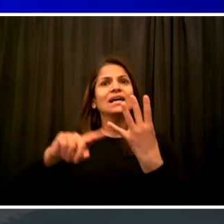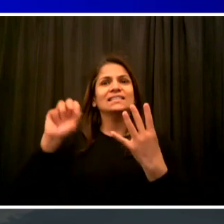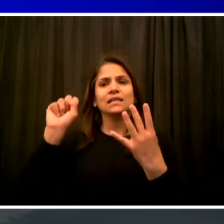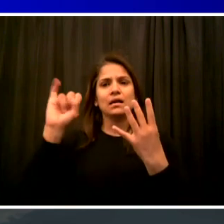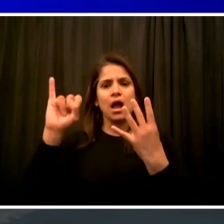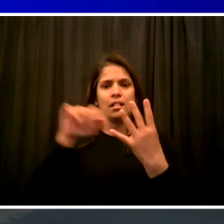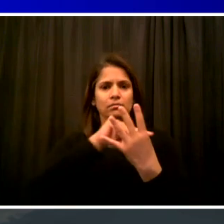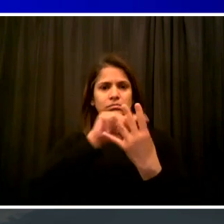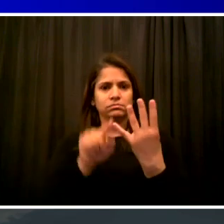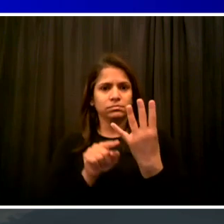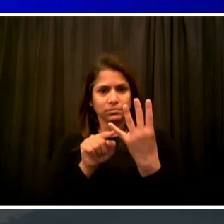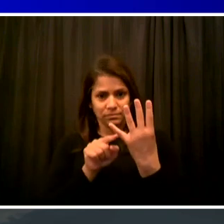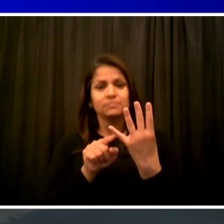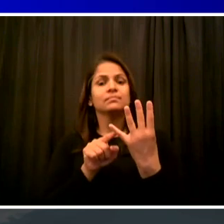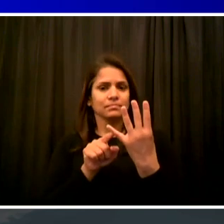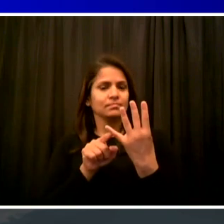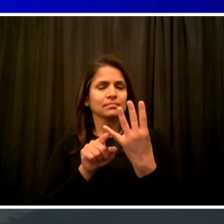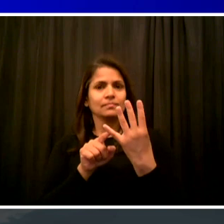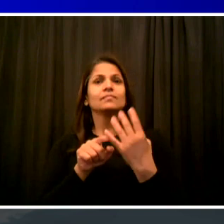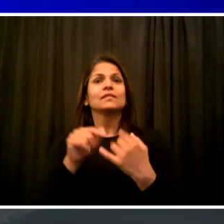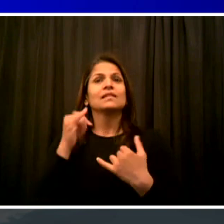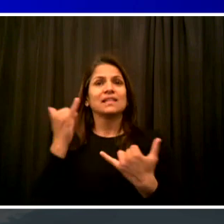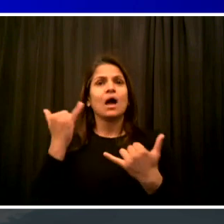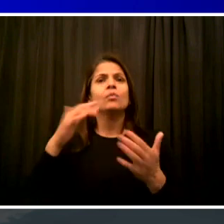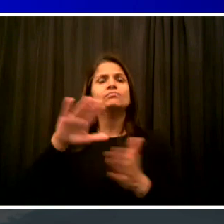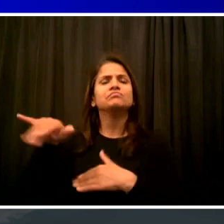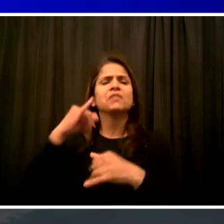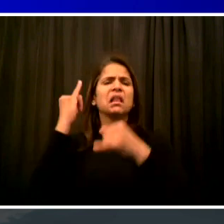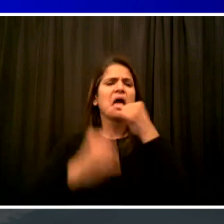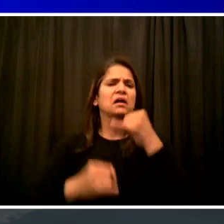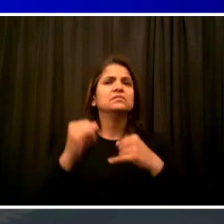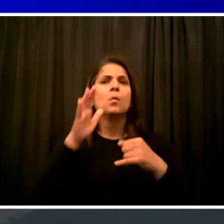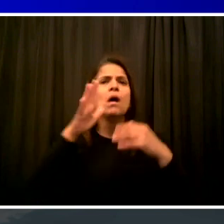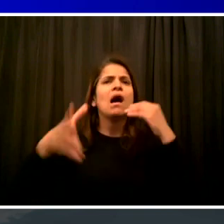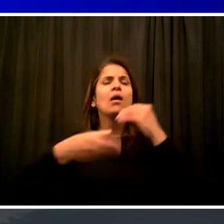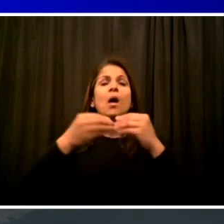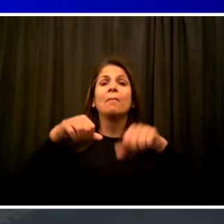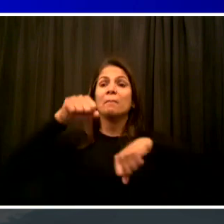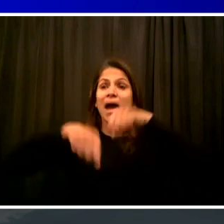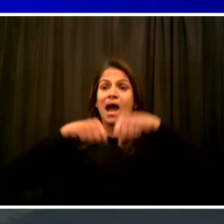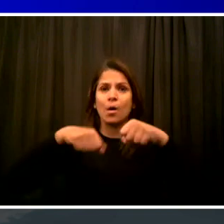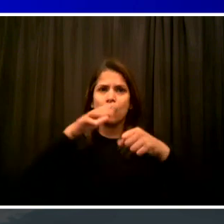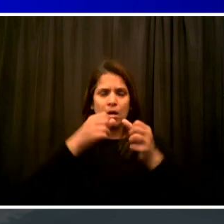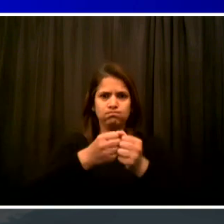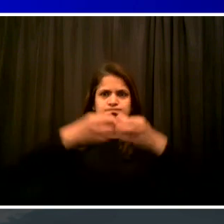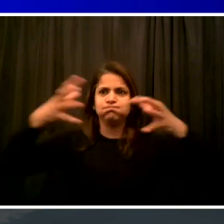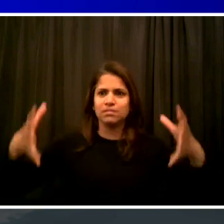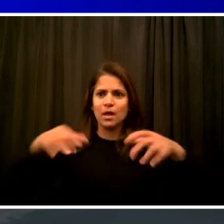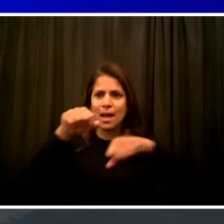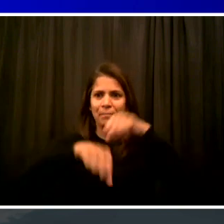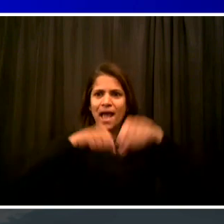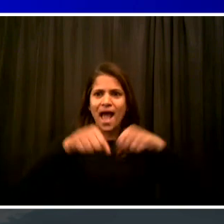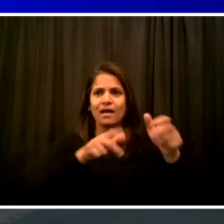MANHATTAN, BROOKLYN, QUEENS AND STATEN ISLAND LAL ENOP TOMORROW. AND THEN PROTECTED BIKE LANES. THIS IS IMPORTANT,